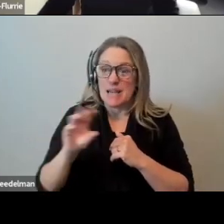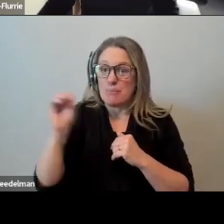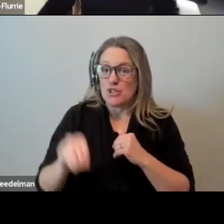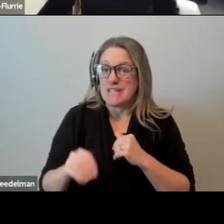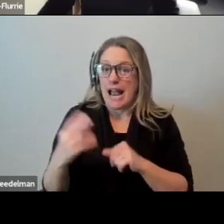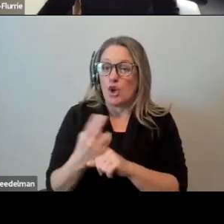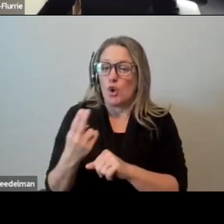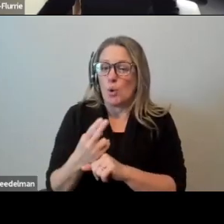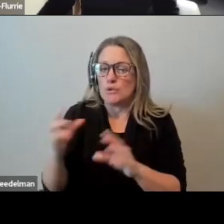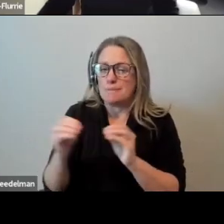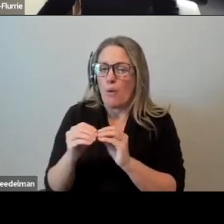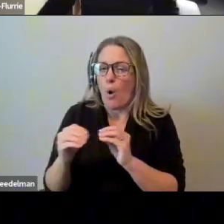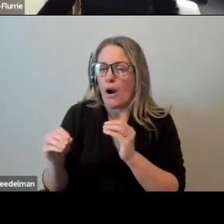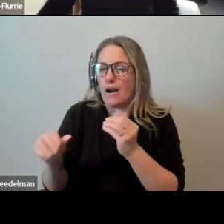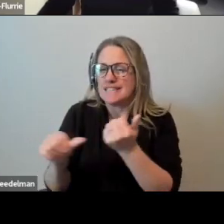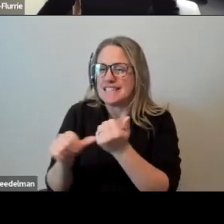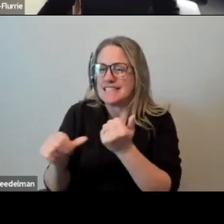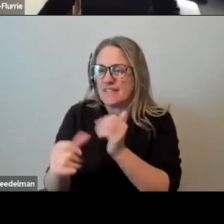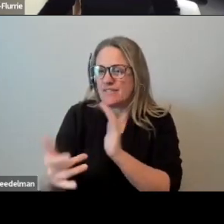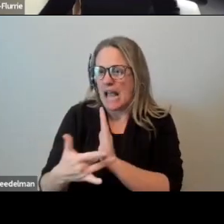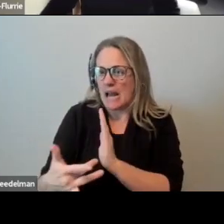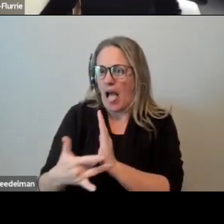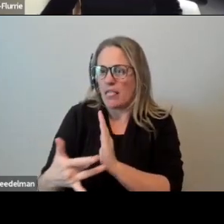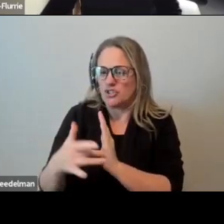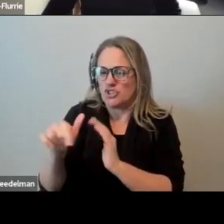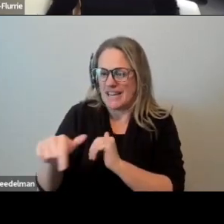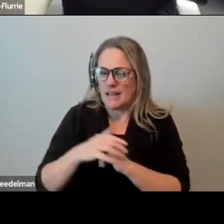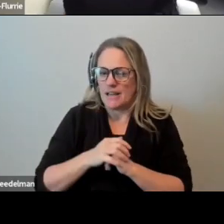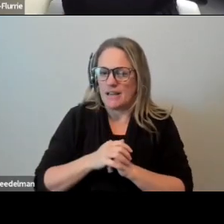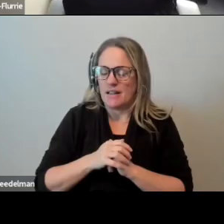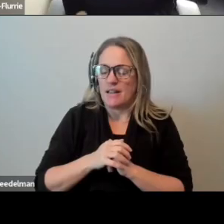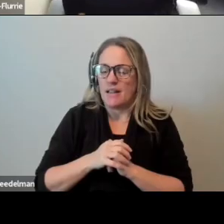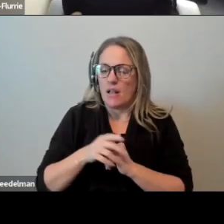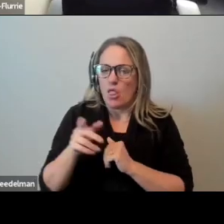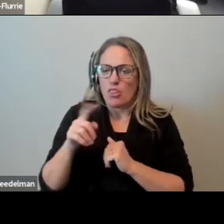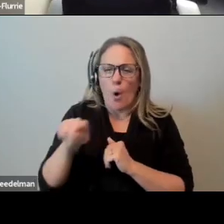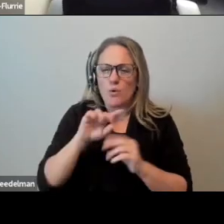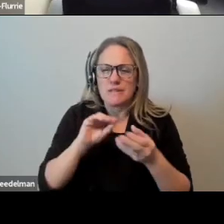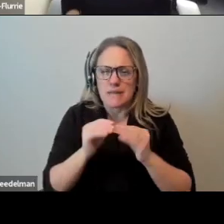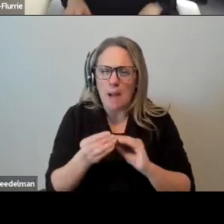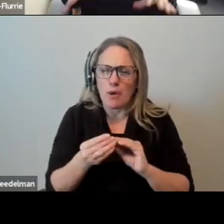with the AI enhancements. What it said to us - and it's worth reading the full document folks -